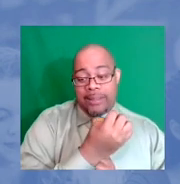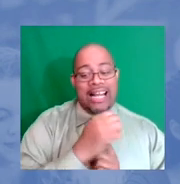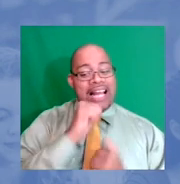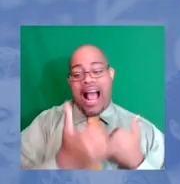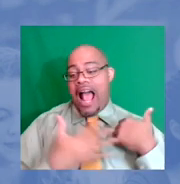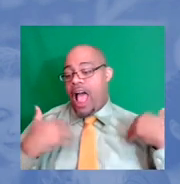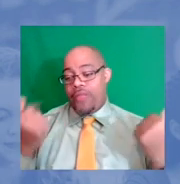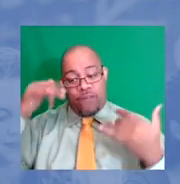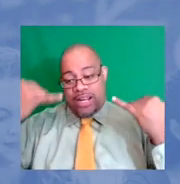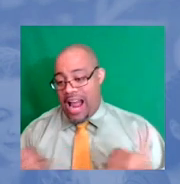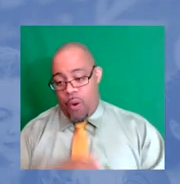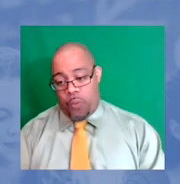THANK YOU. BEAUTIFUL.